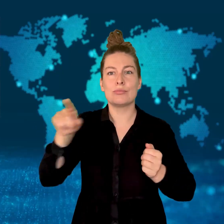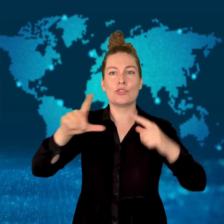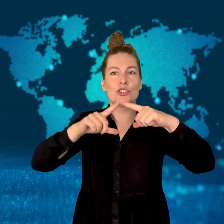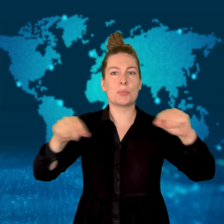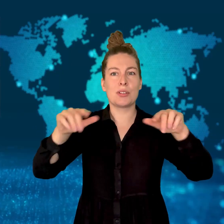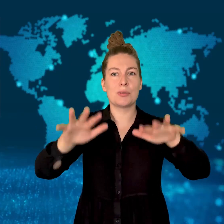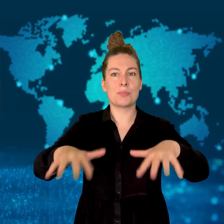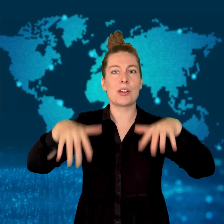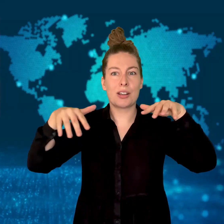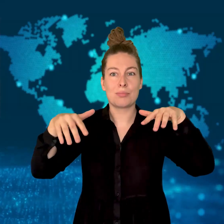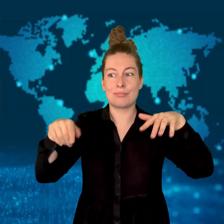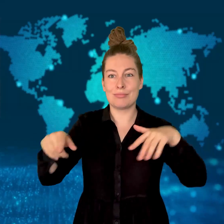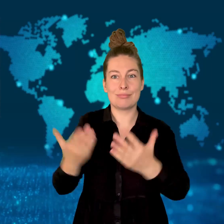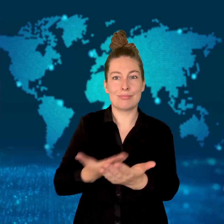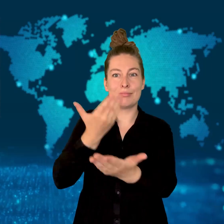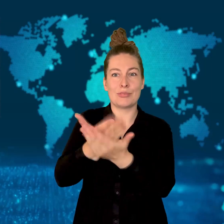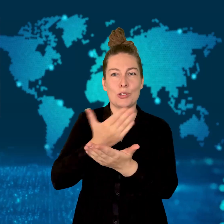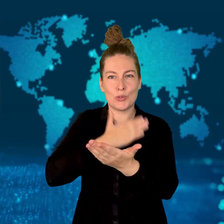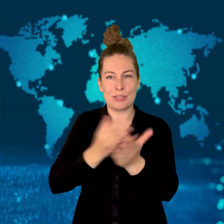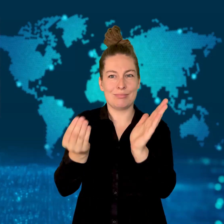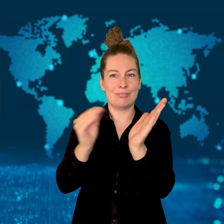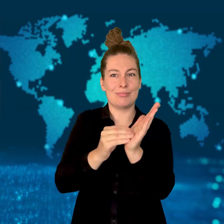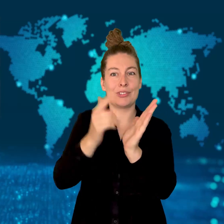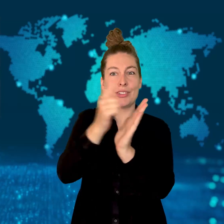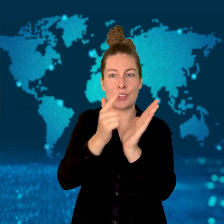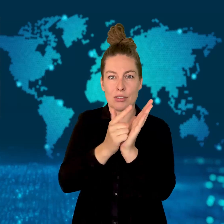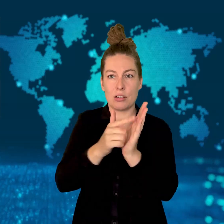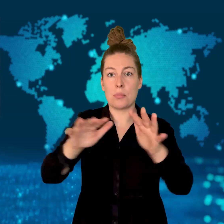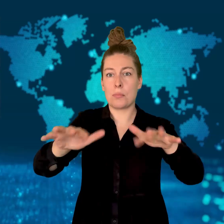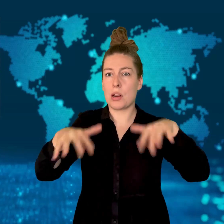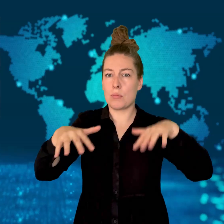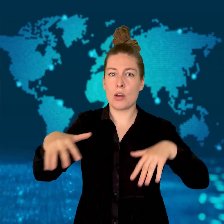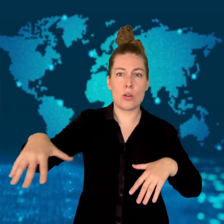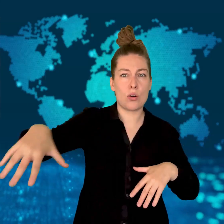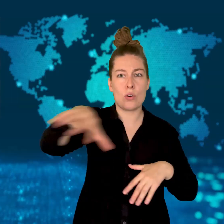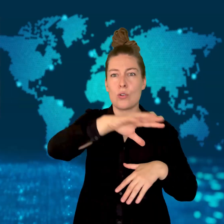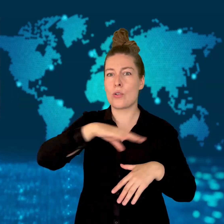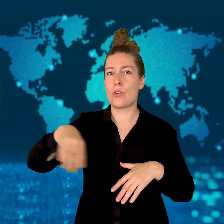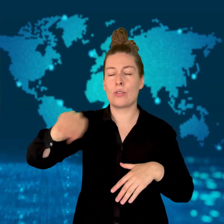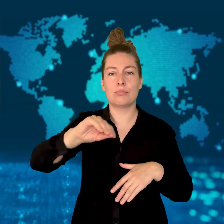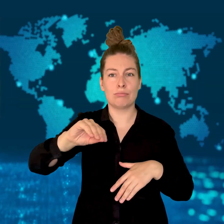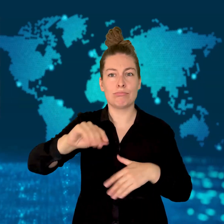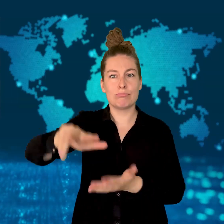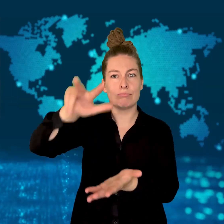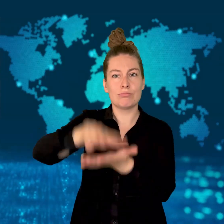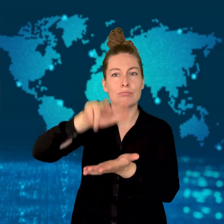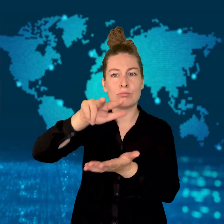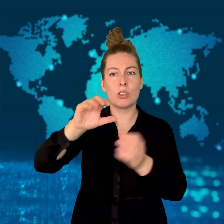15 years instead of 10 years.